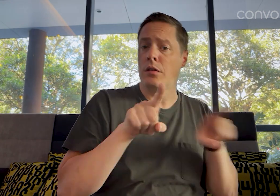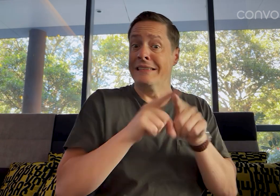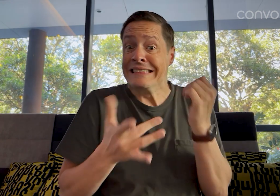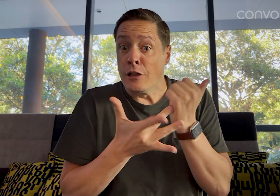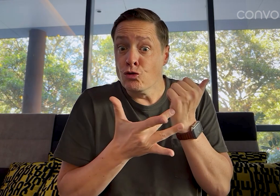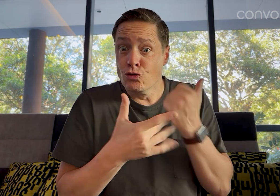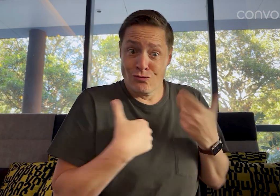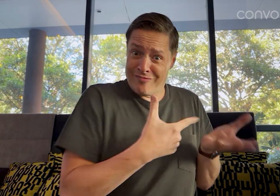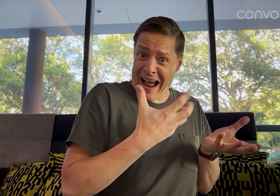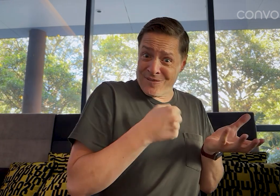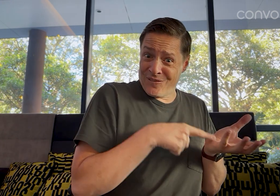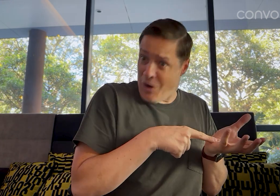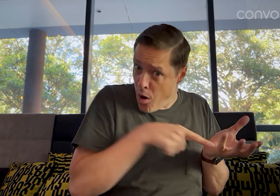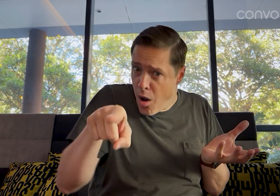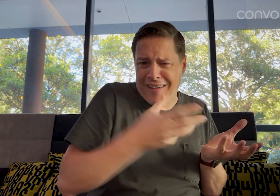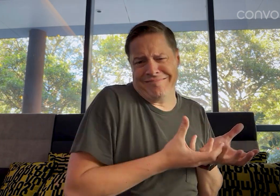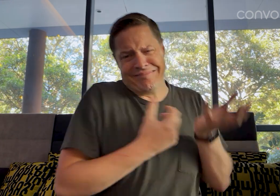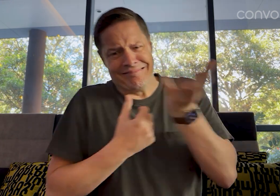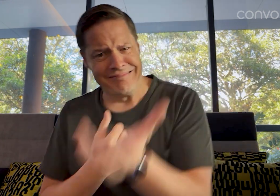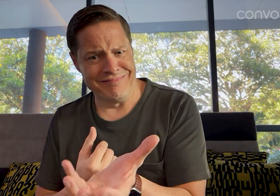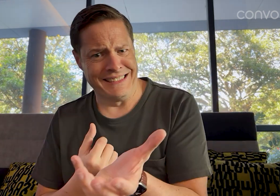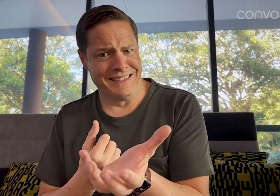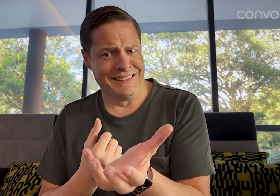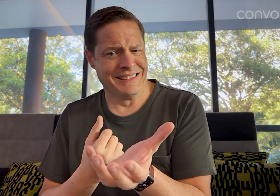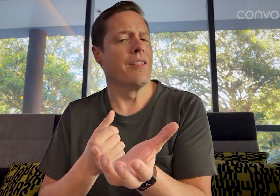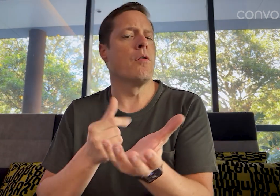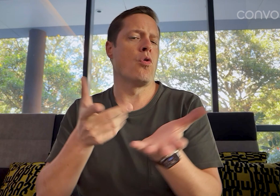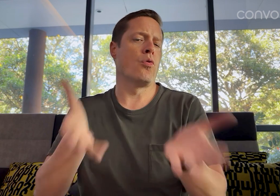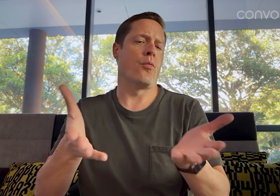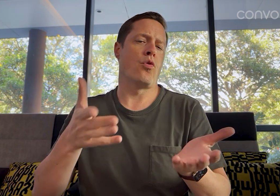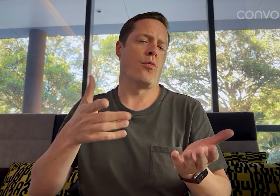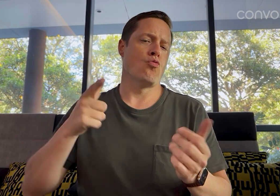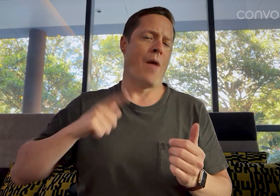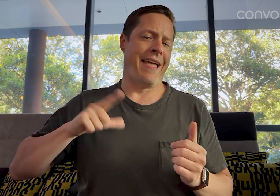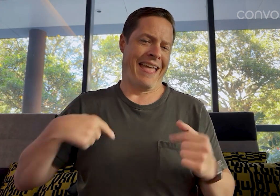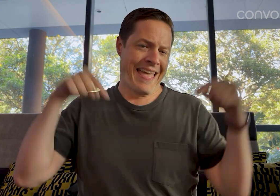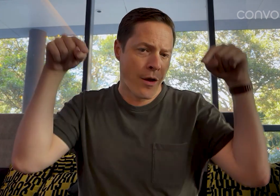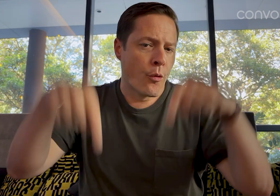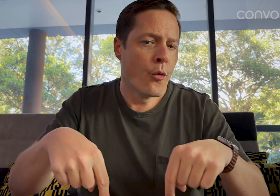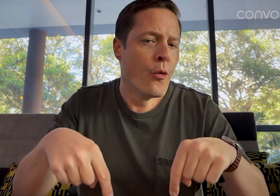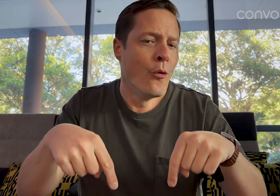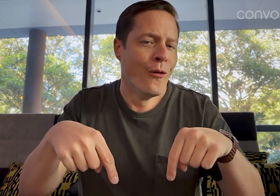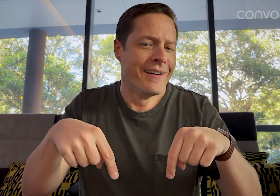and bringing things from there to you with our technology.